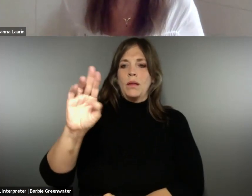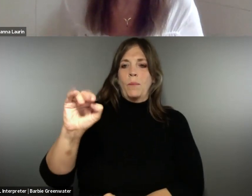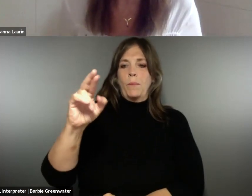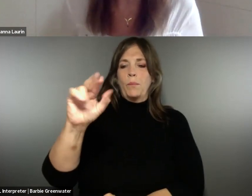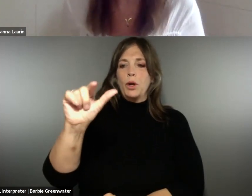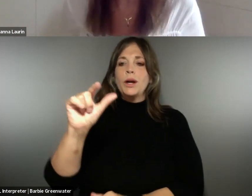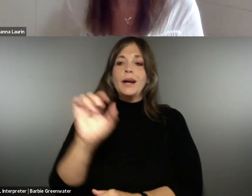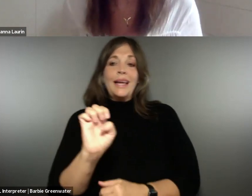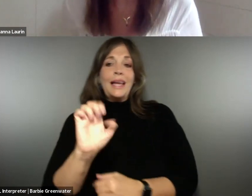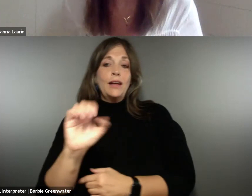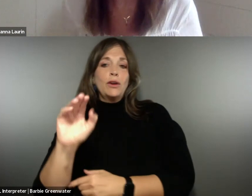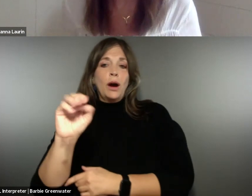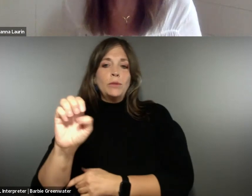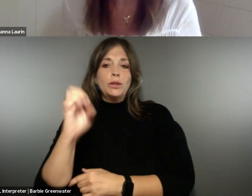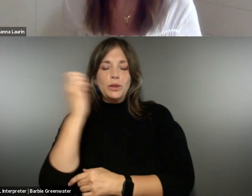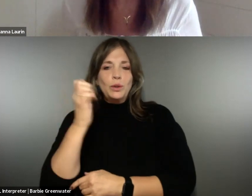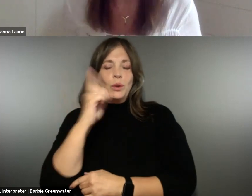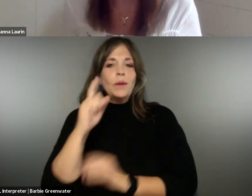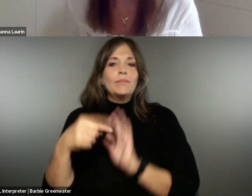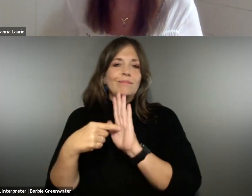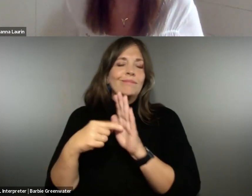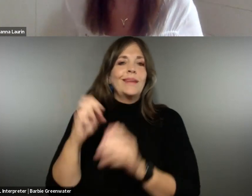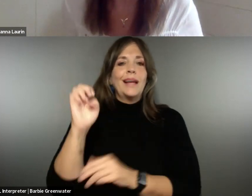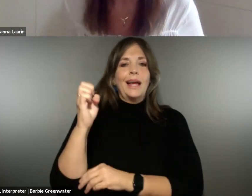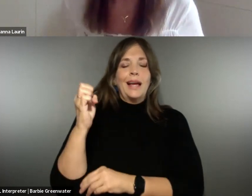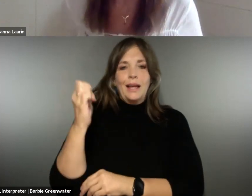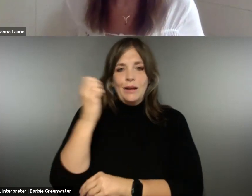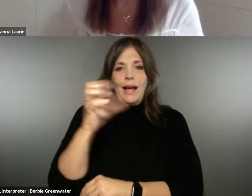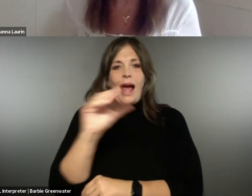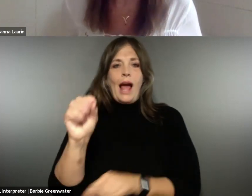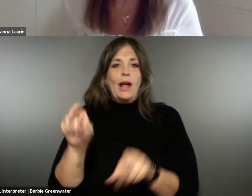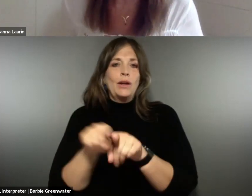welcome Lèon Mölenberg, senior policy advisor at E-